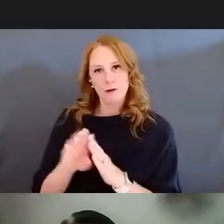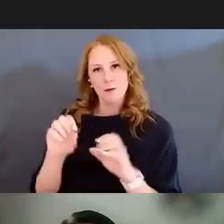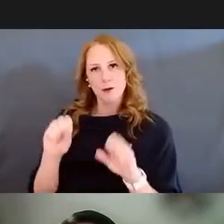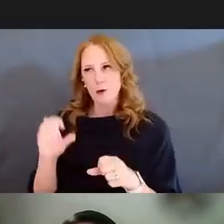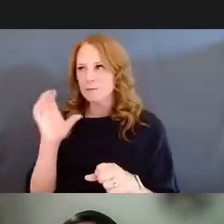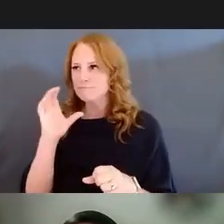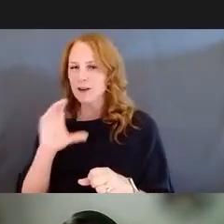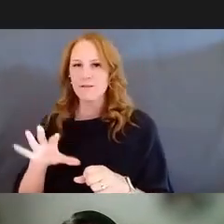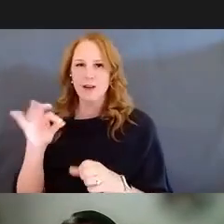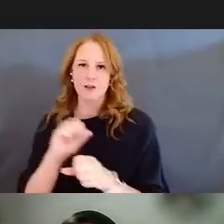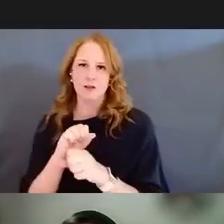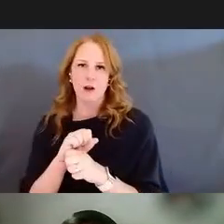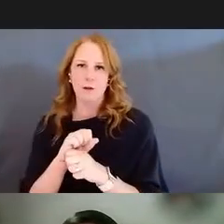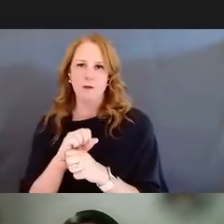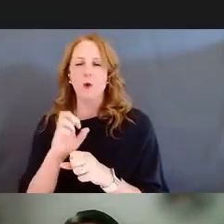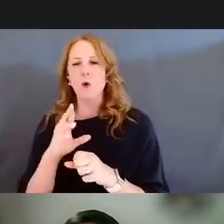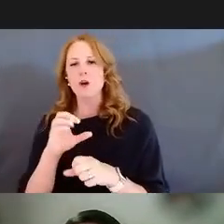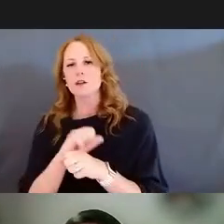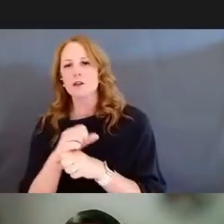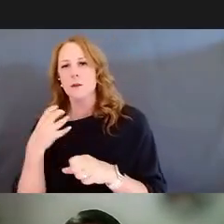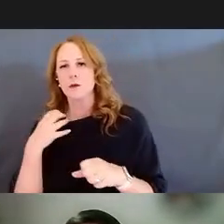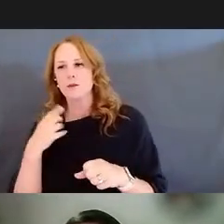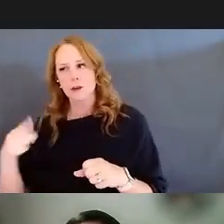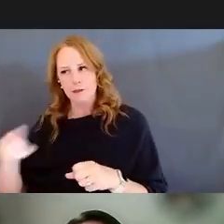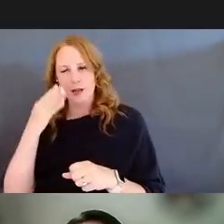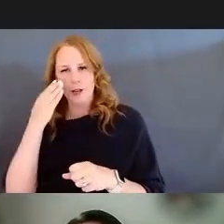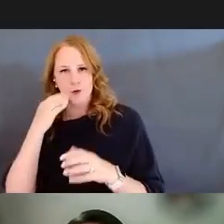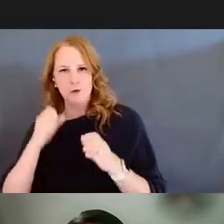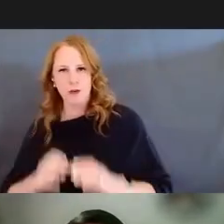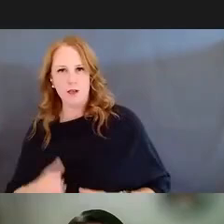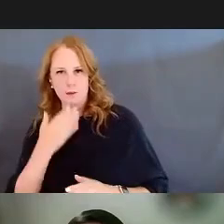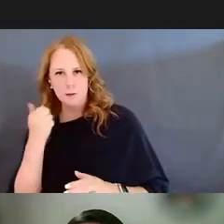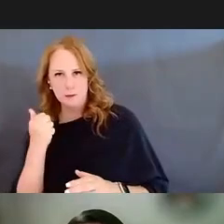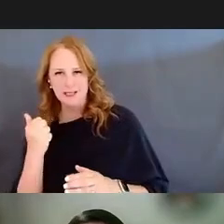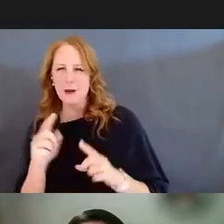job coaching. They were the ones that knew their customers best. But if we were looking at hiring